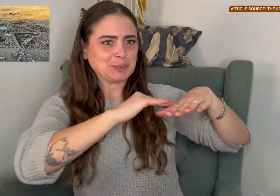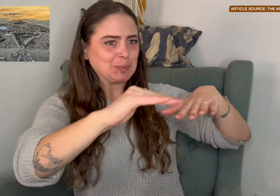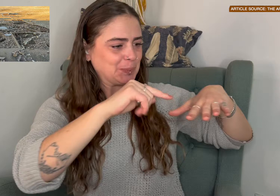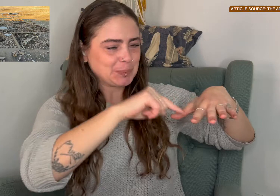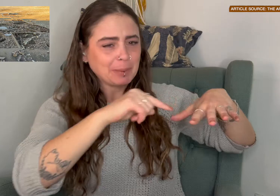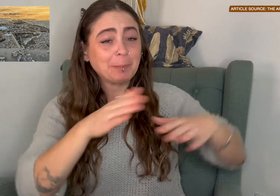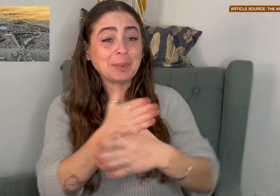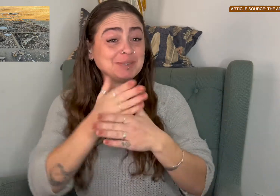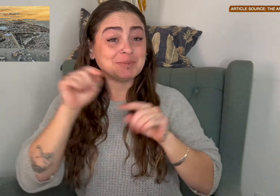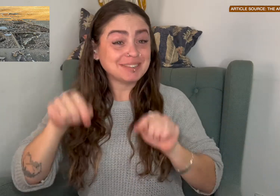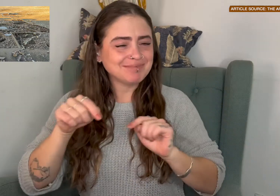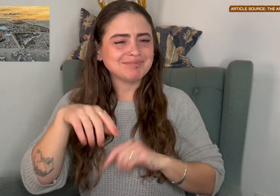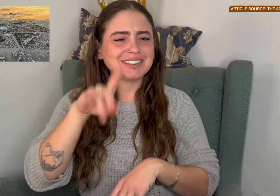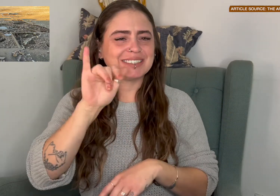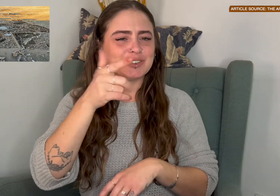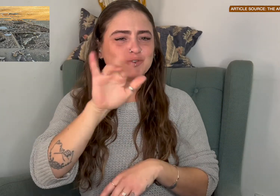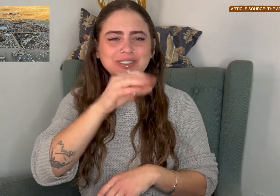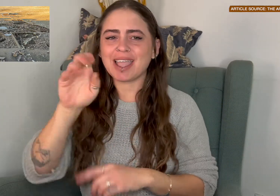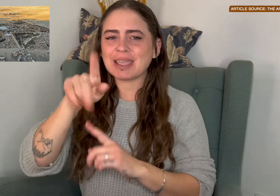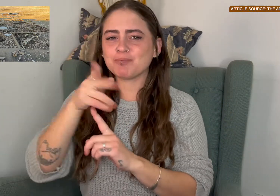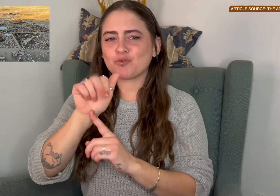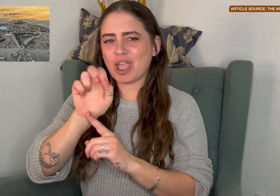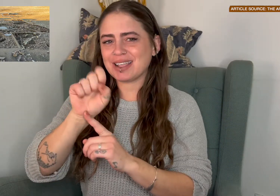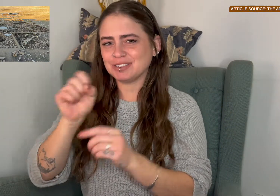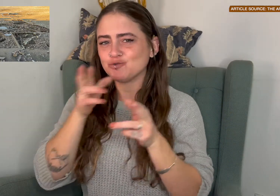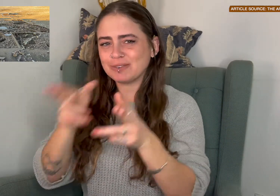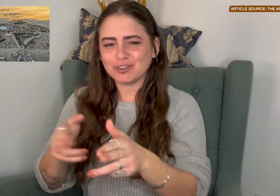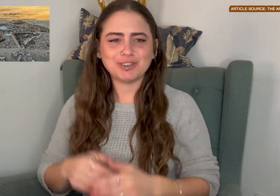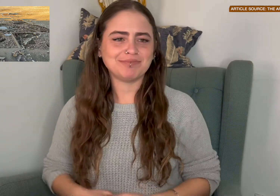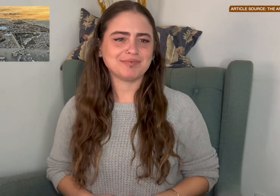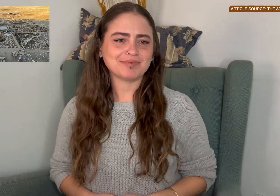between the Tigris and Euphrates rivers.